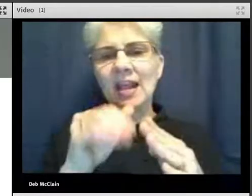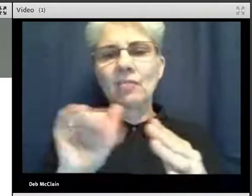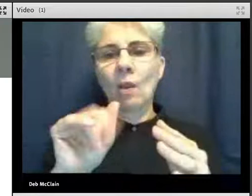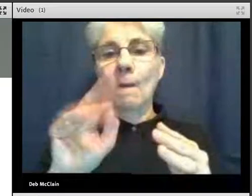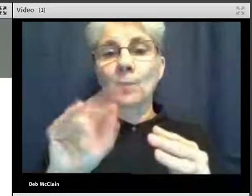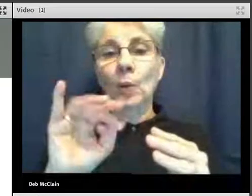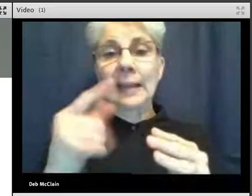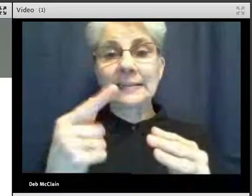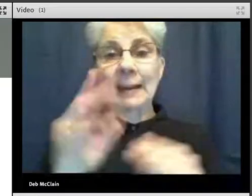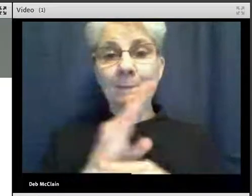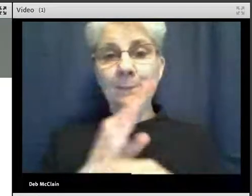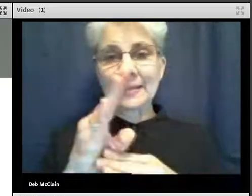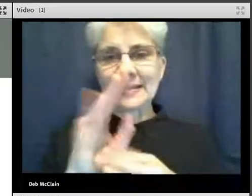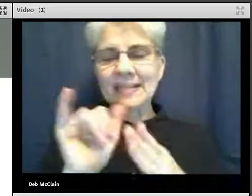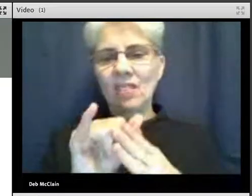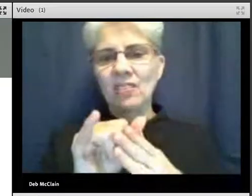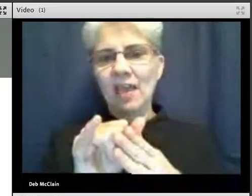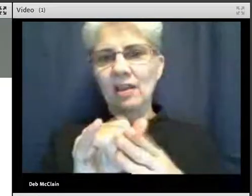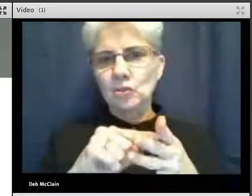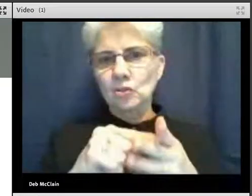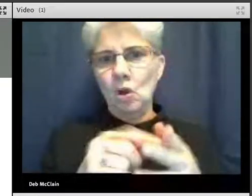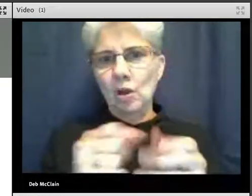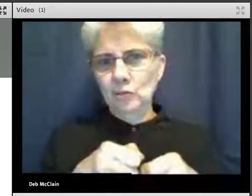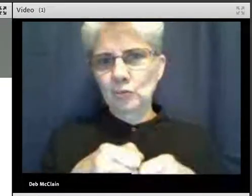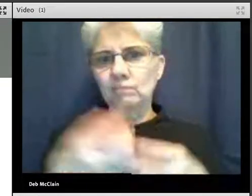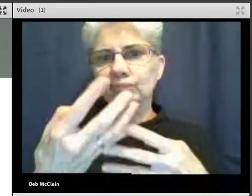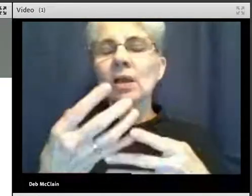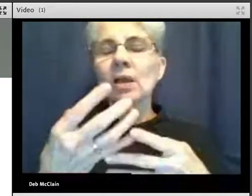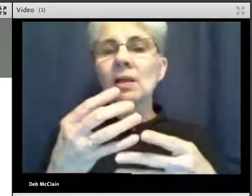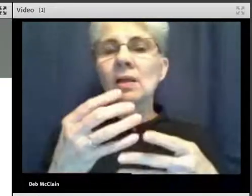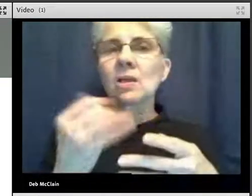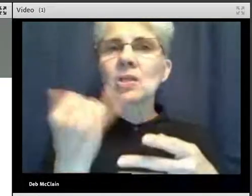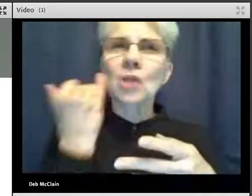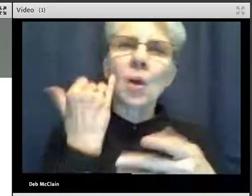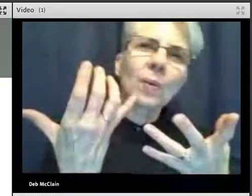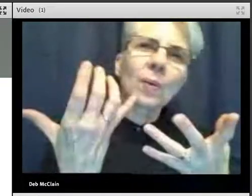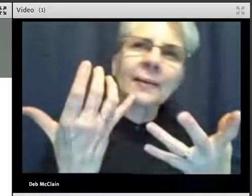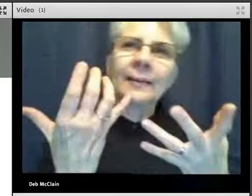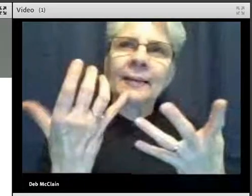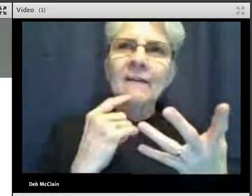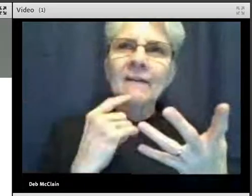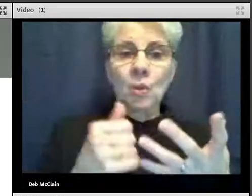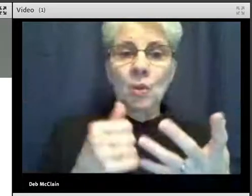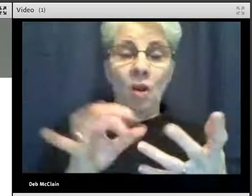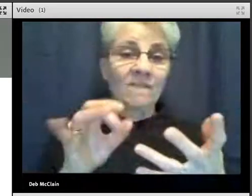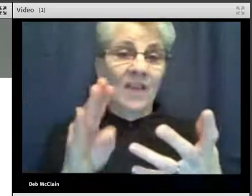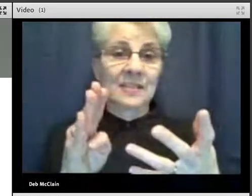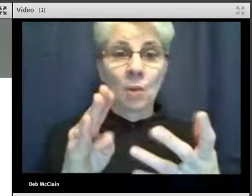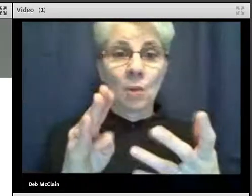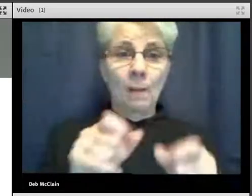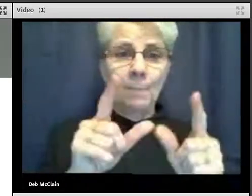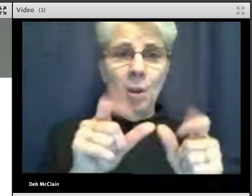in their brand-new business suite that they're rolling out. So if you are -- you know, if you are a Facebook-heavy poster